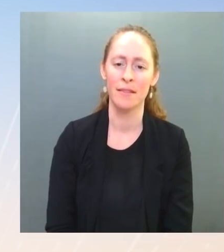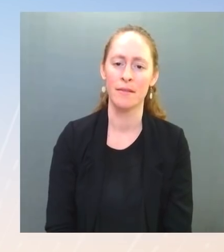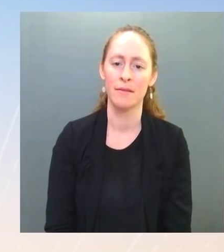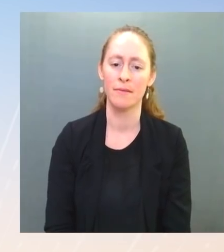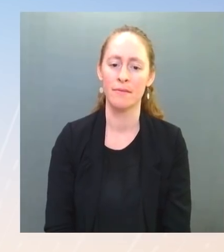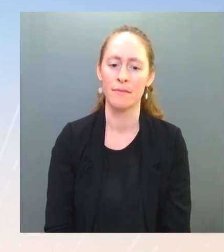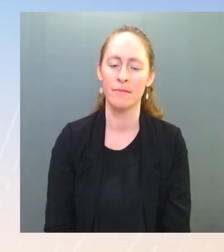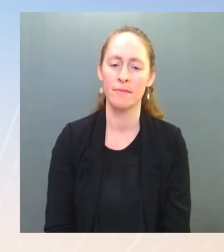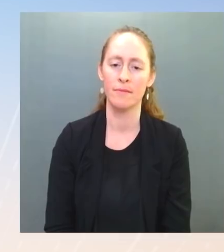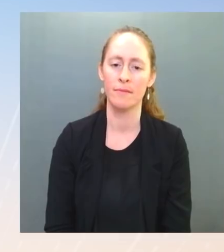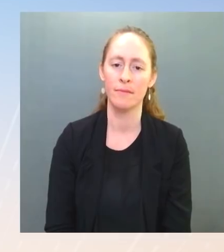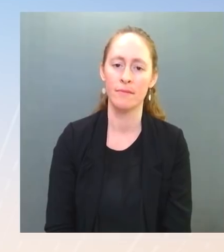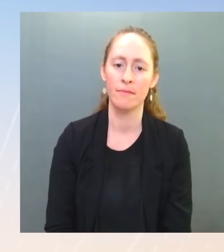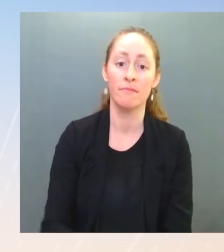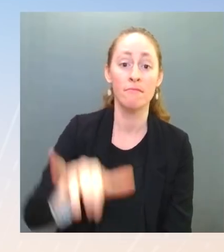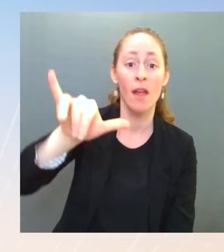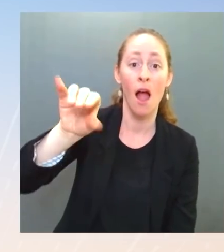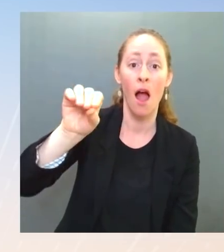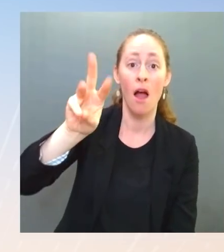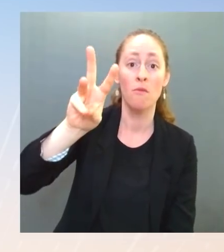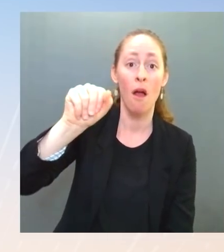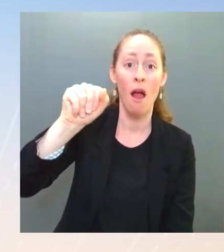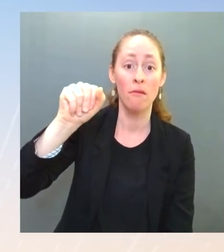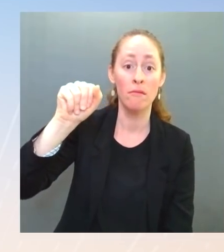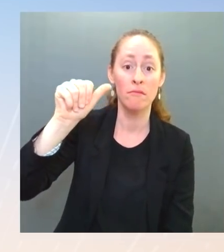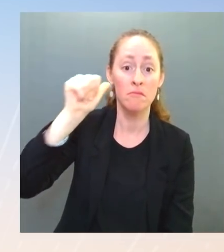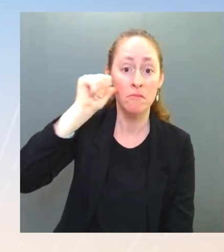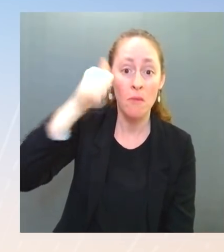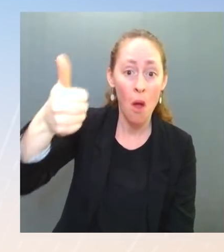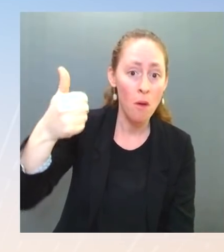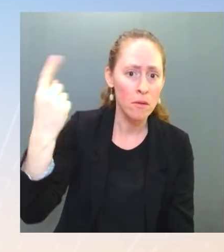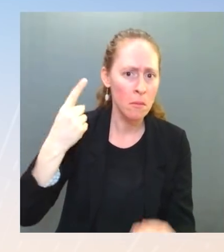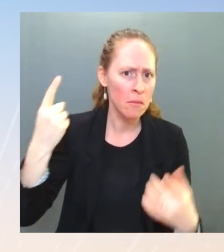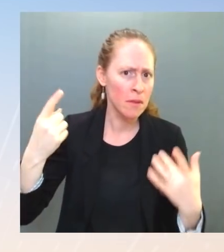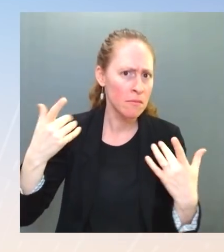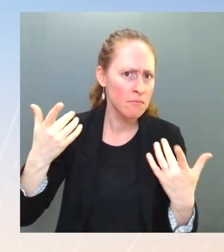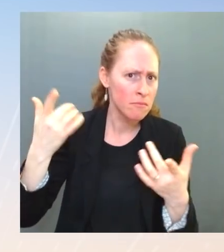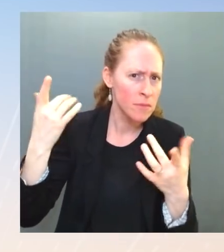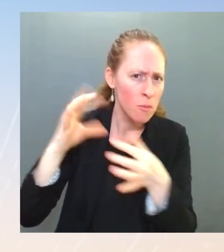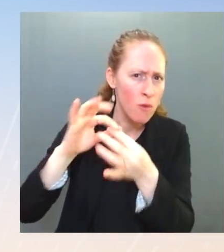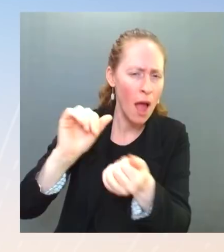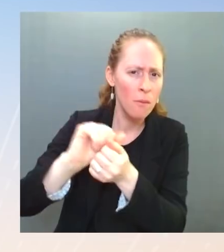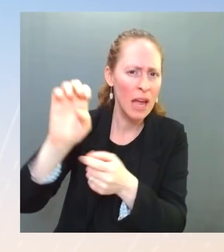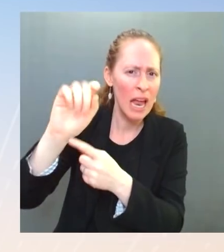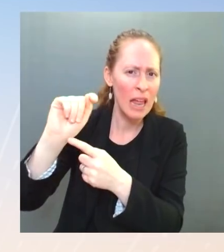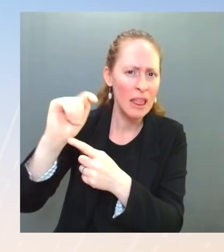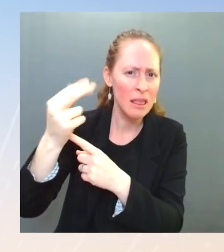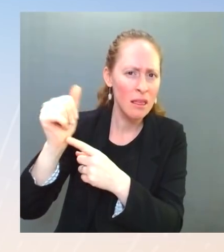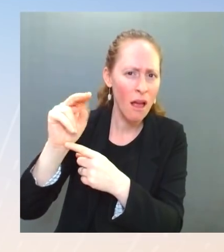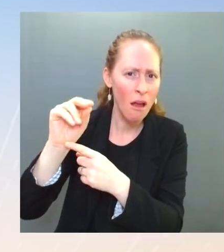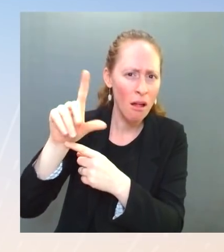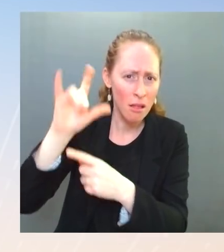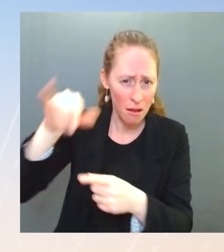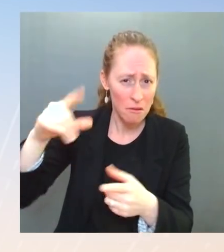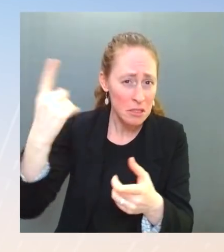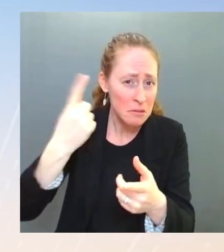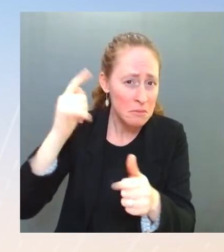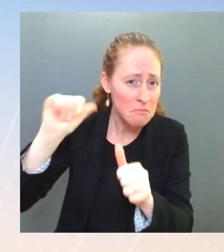at this point in time. As you all know, we are taking a range of steps to reduce the price of gas,